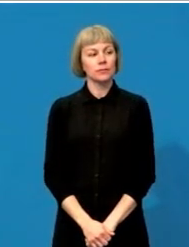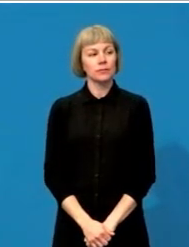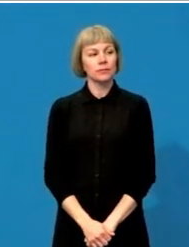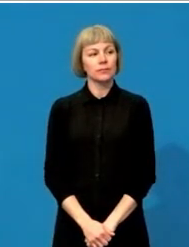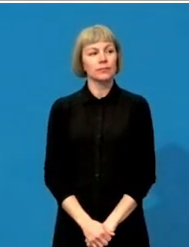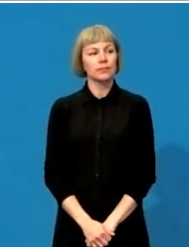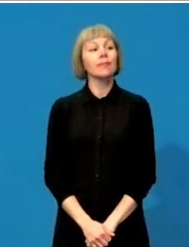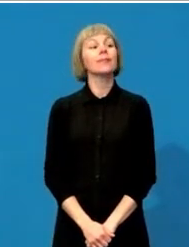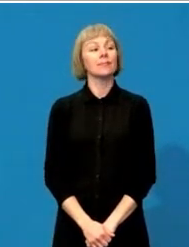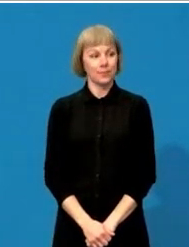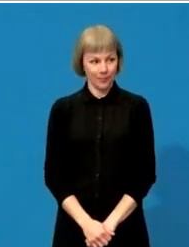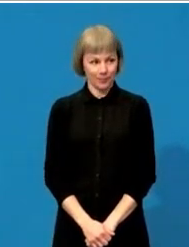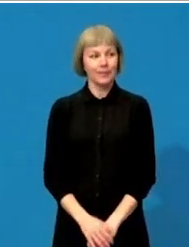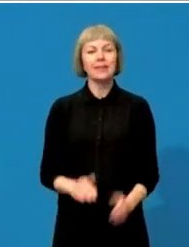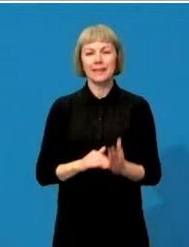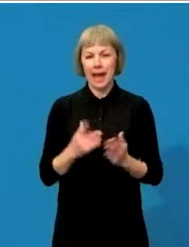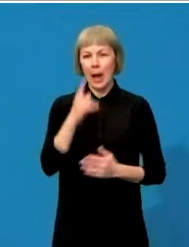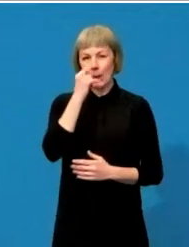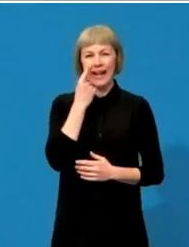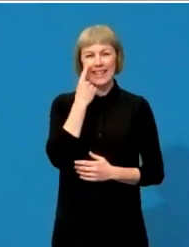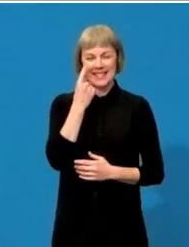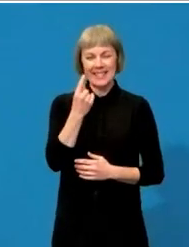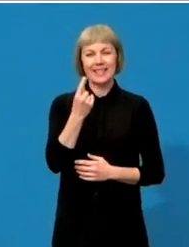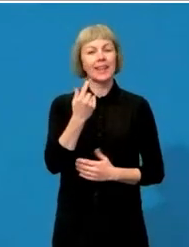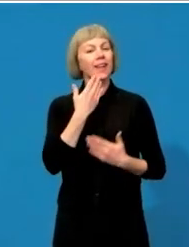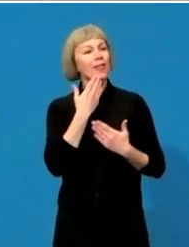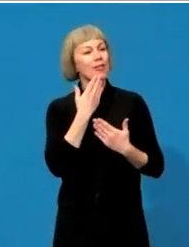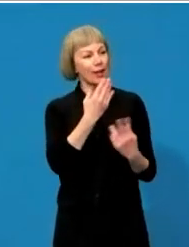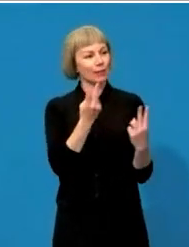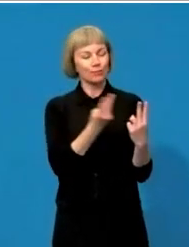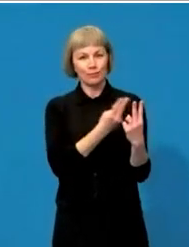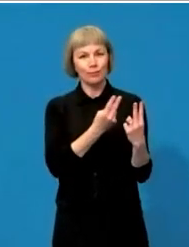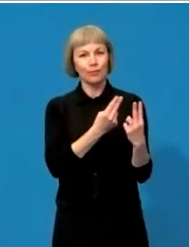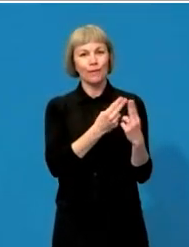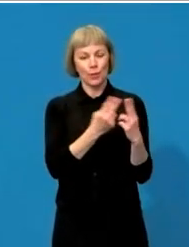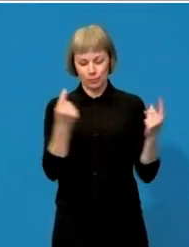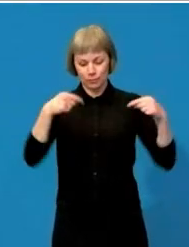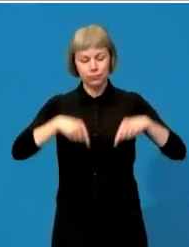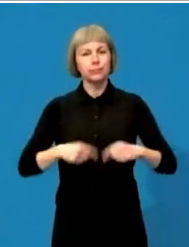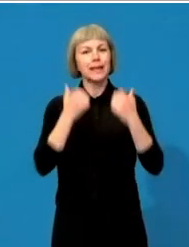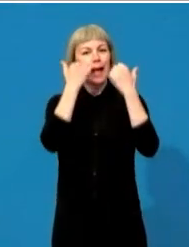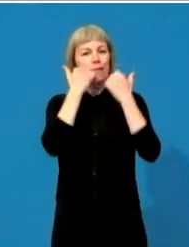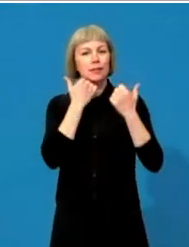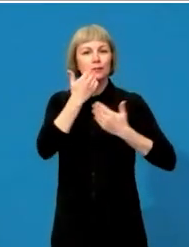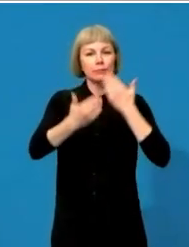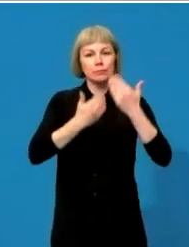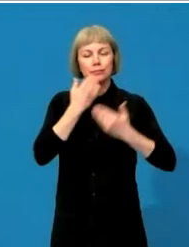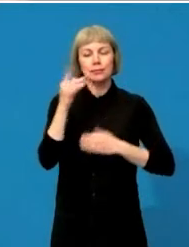We can see you now. Thank you very much for coming to the Royal Commission to give evidence. Thank you very much for providing the statements.